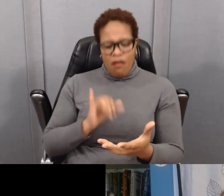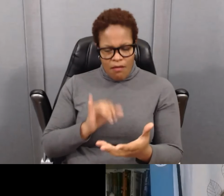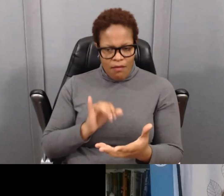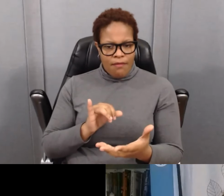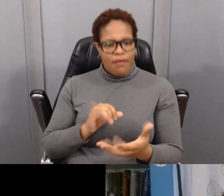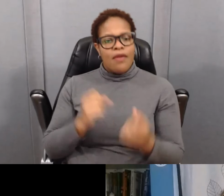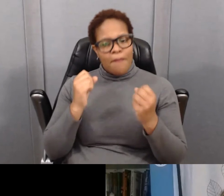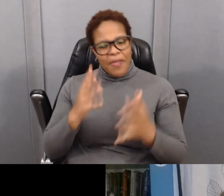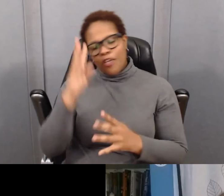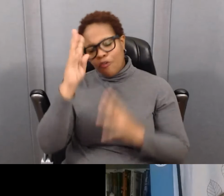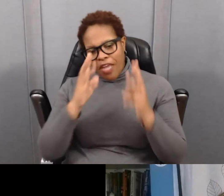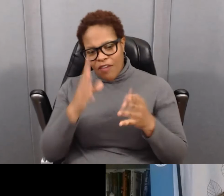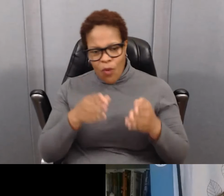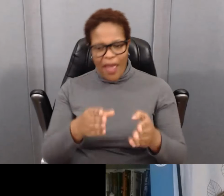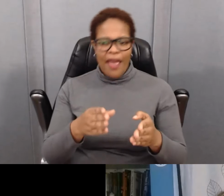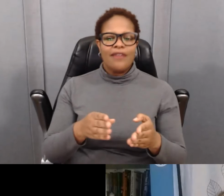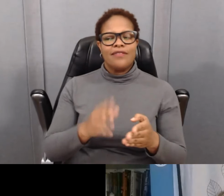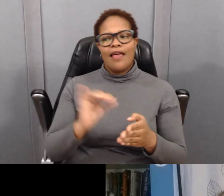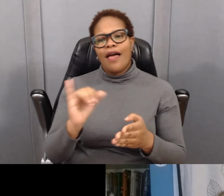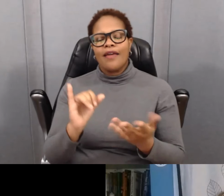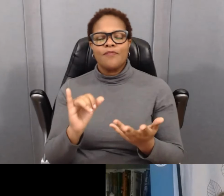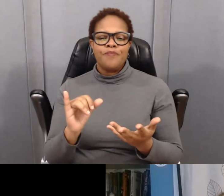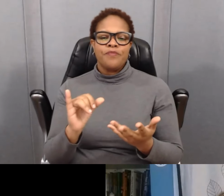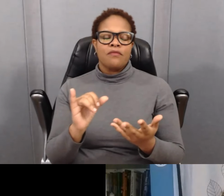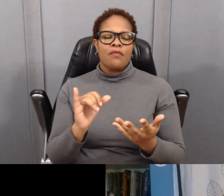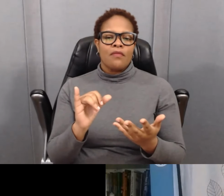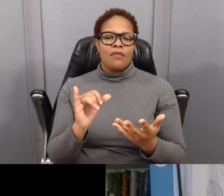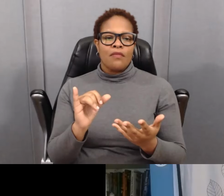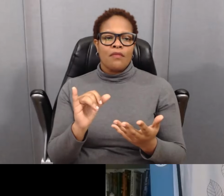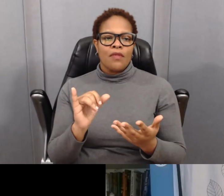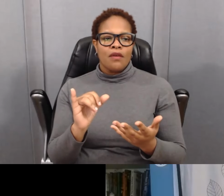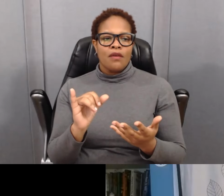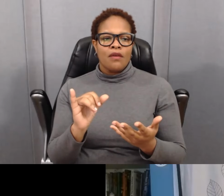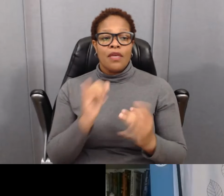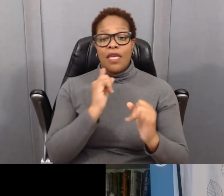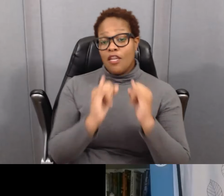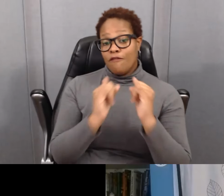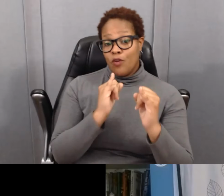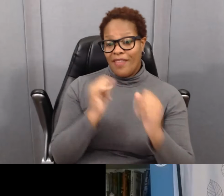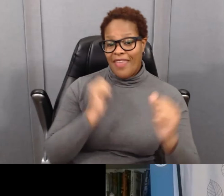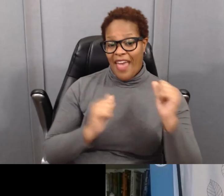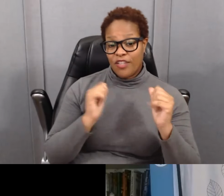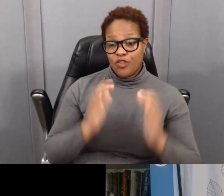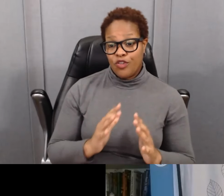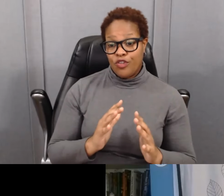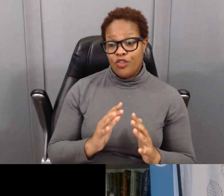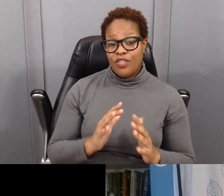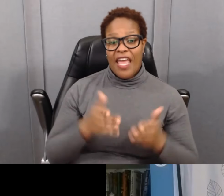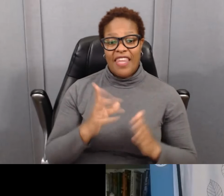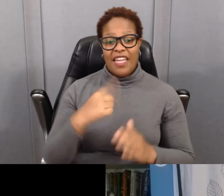Like interviewing the actors and letting them voice their character descriptions